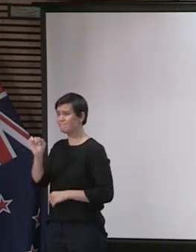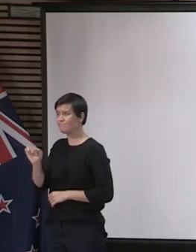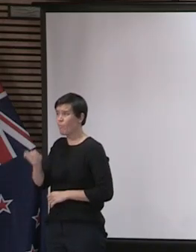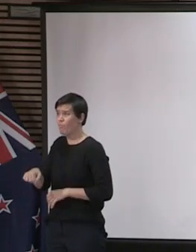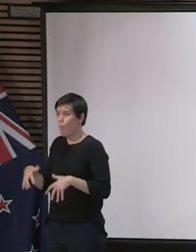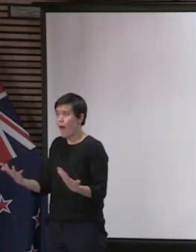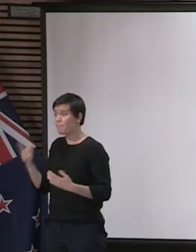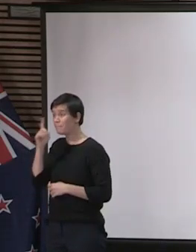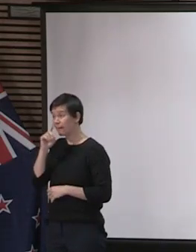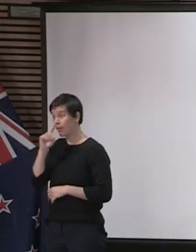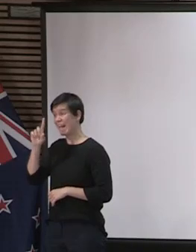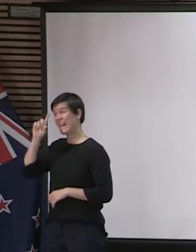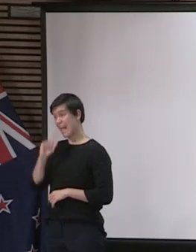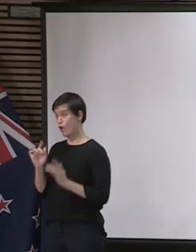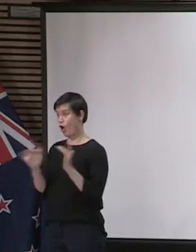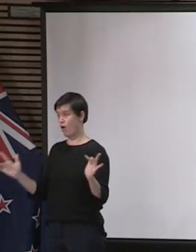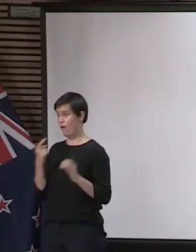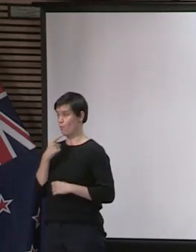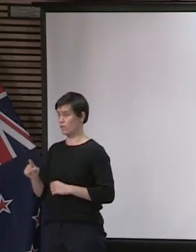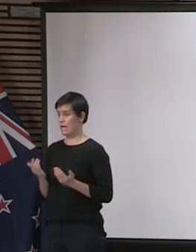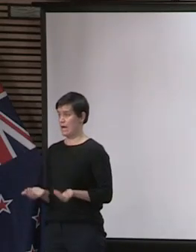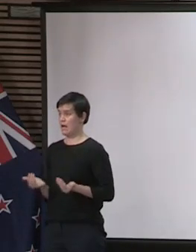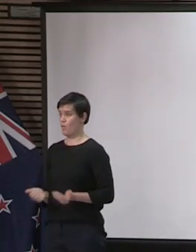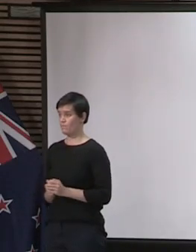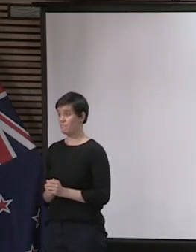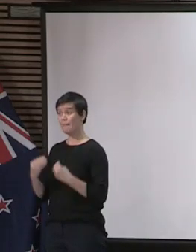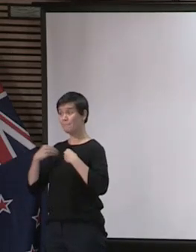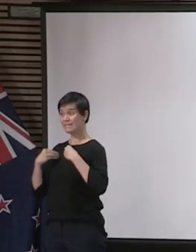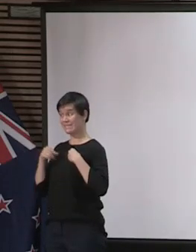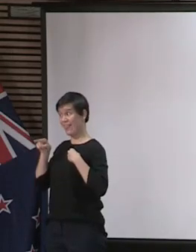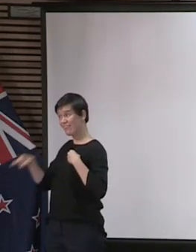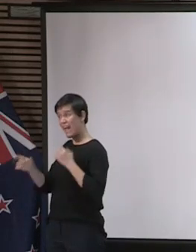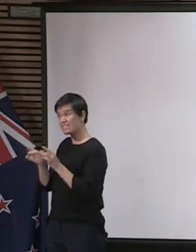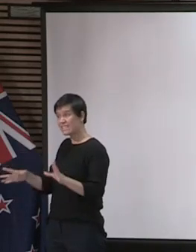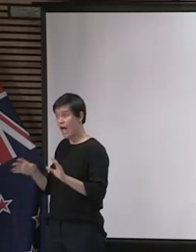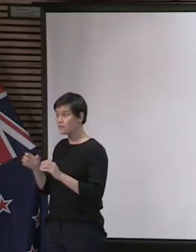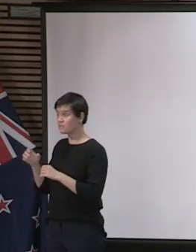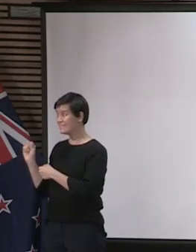PRIME MINISTER JACINDA ARDERN: Yes, and people can start to place their orders now, the point at which businesses are